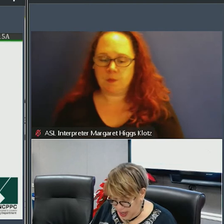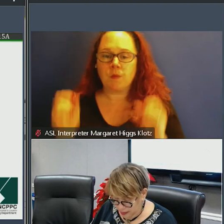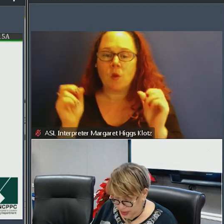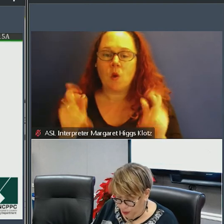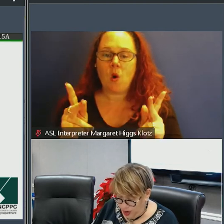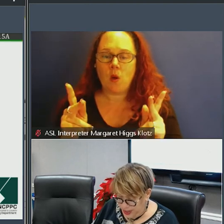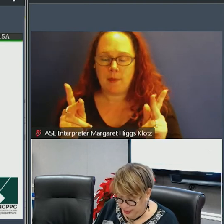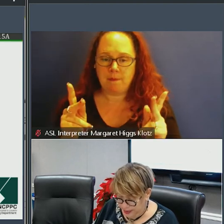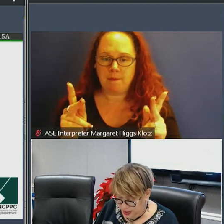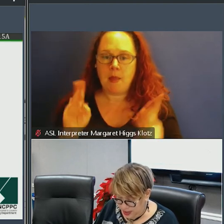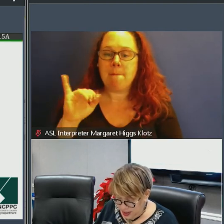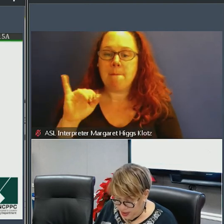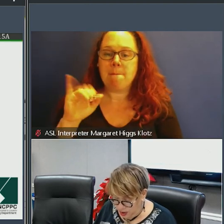Ford, is it Nicole Ford?